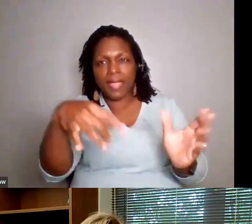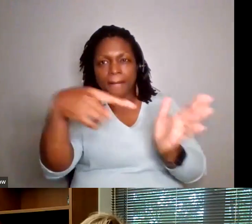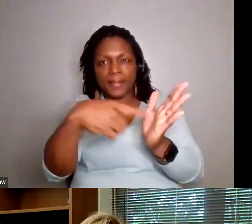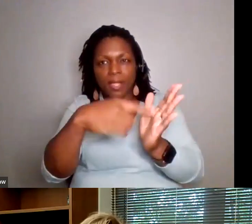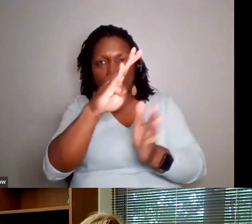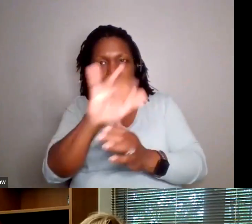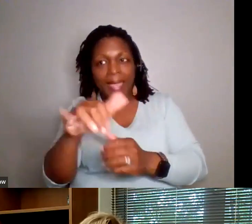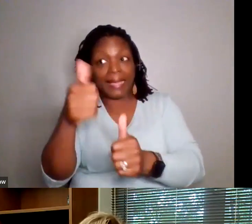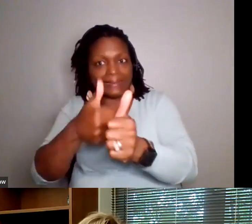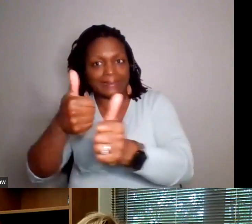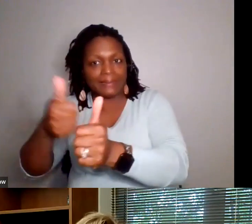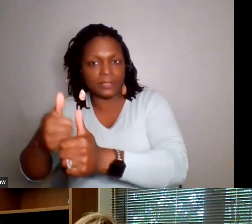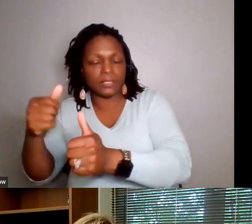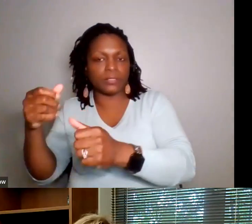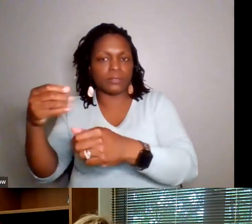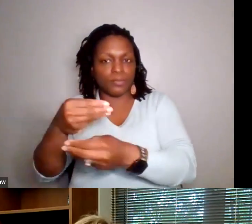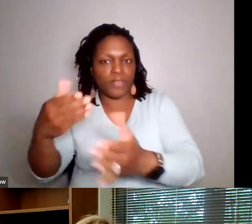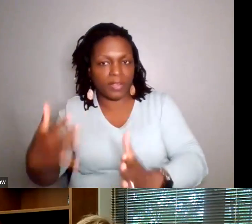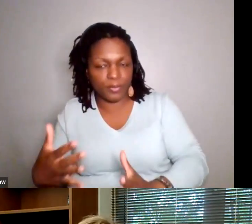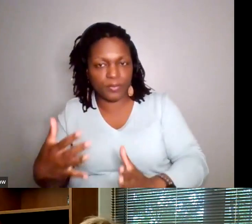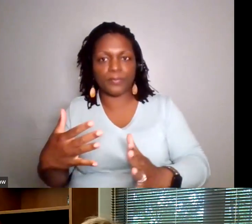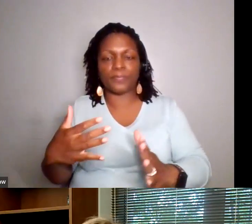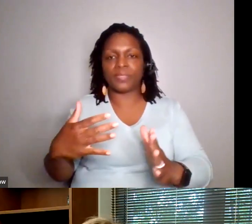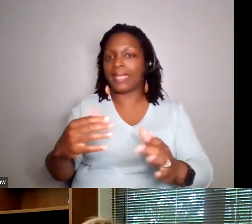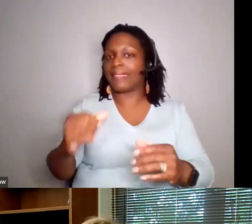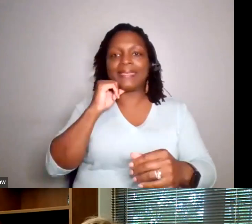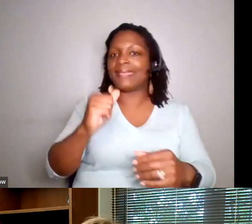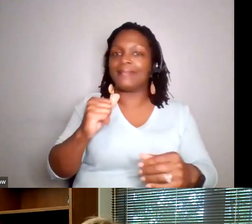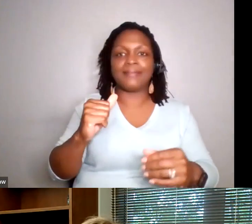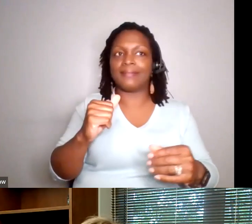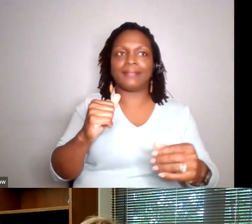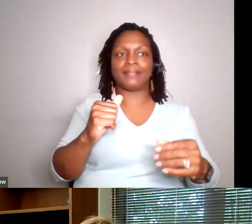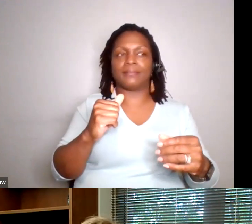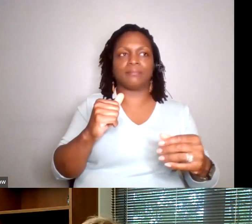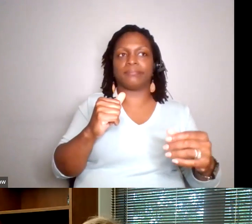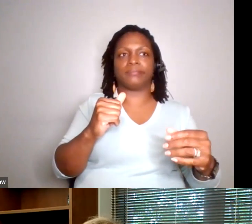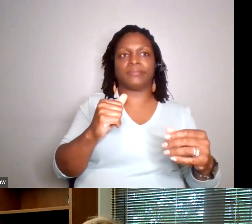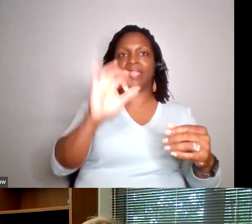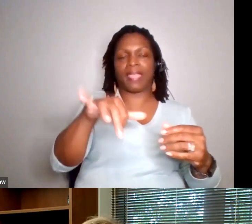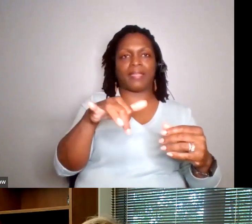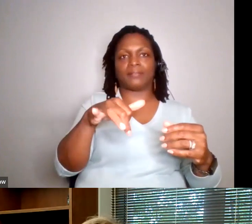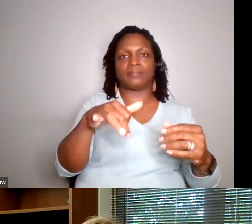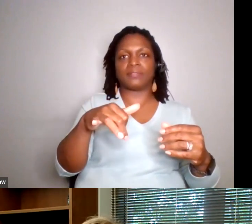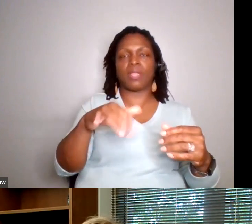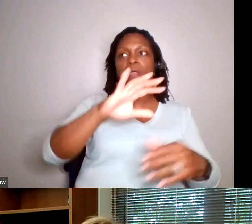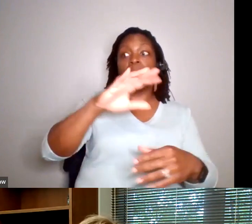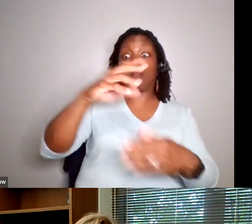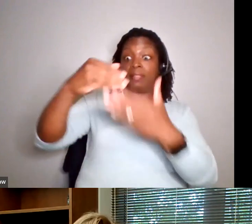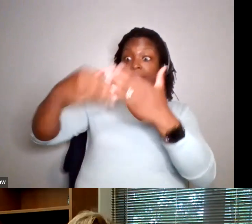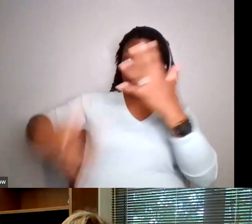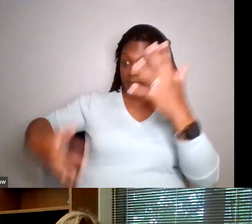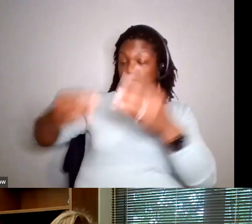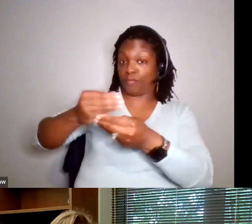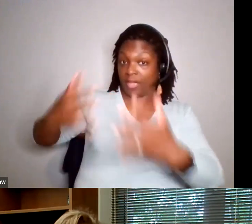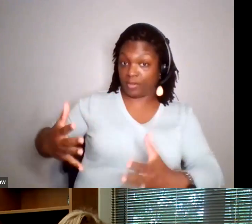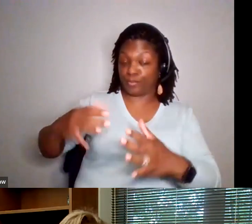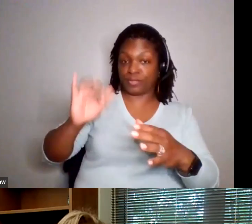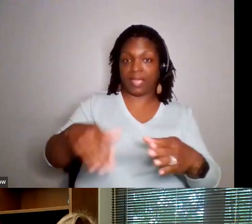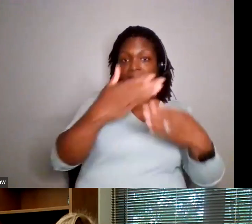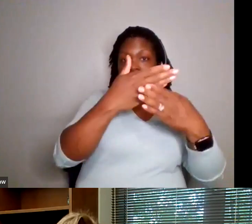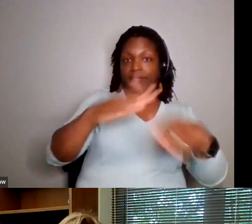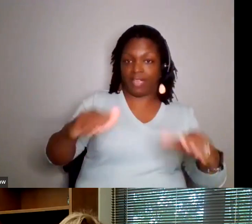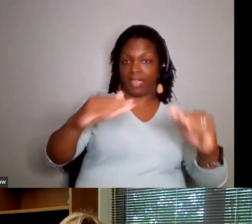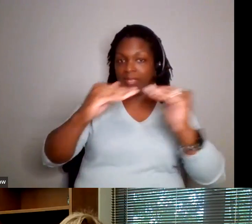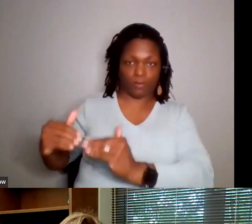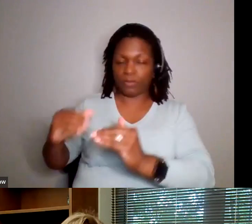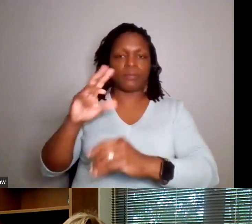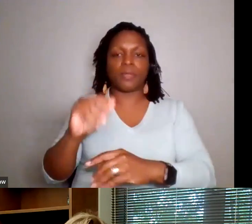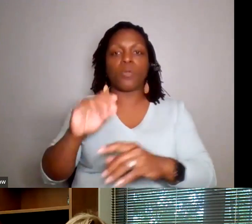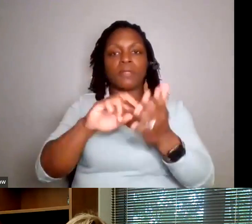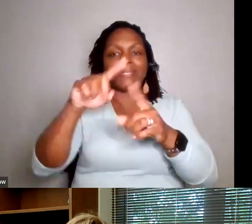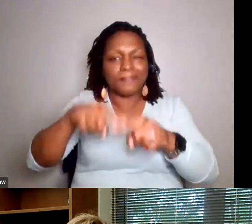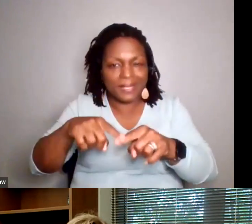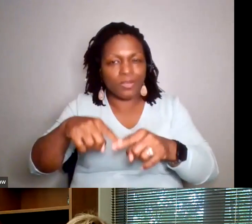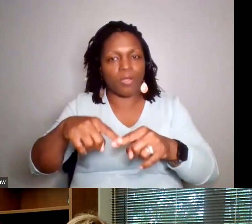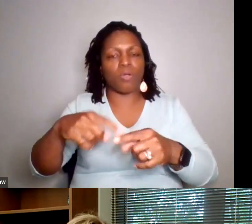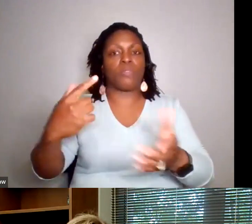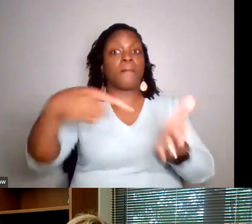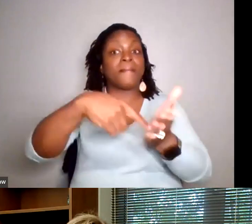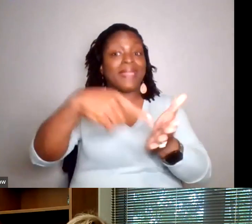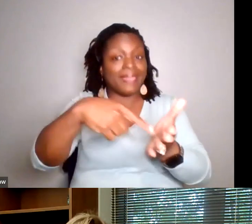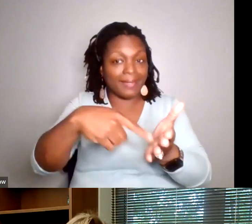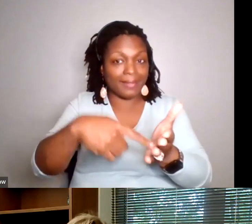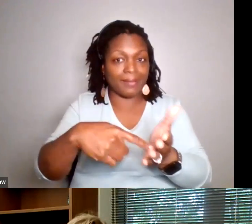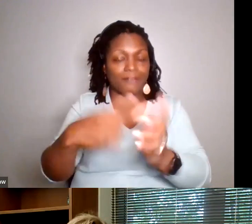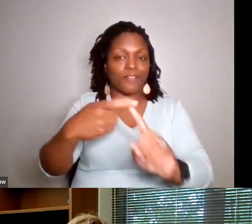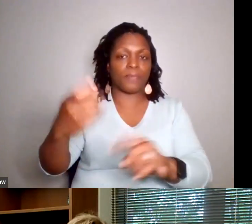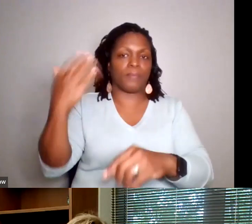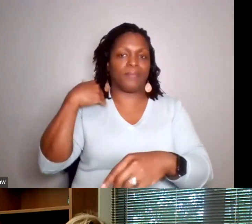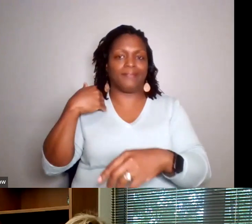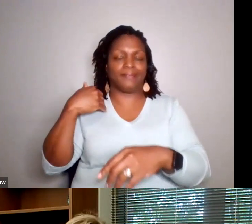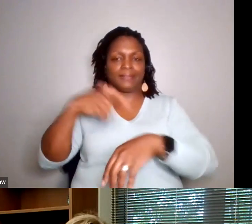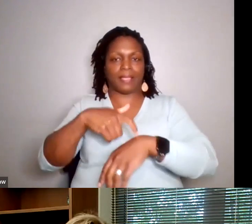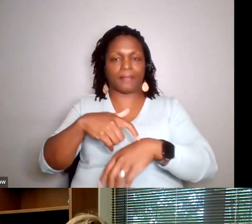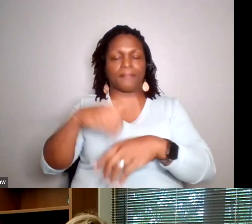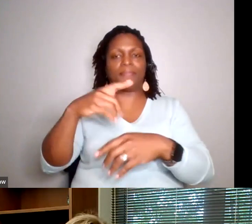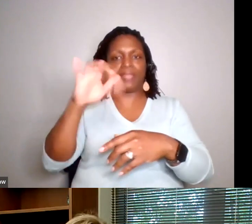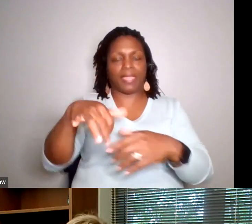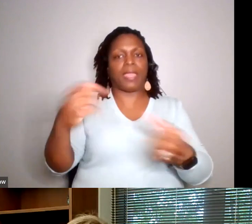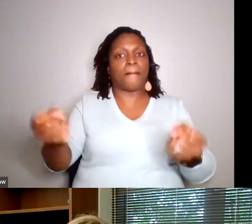They didn't take the total amount that we have and then divide that out, using that same percentages. So it will be based on the billing that each icf provider did, and it will be a percentage of what the total